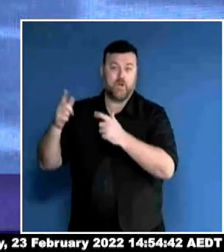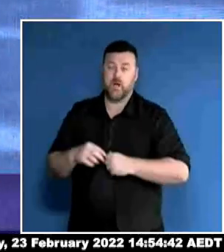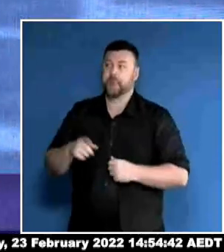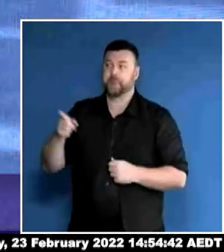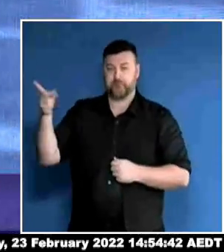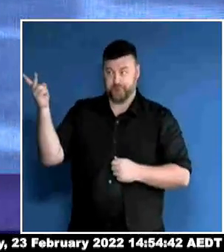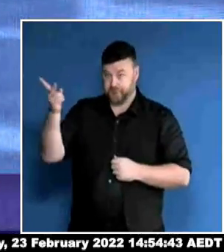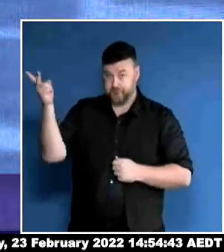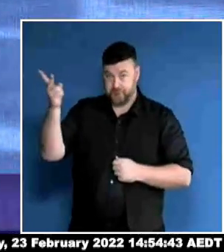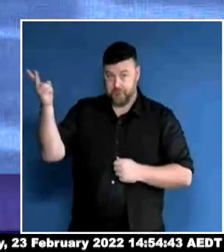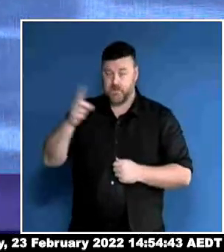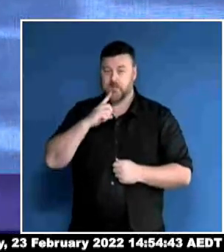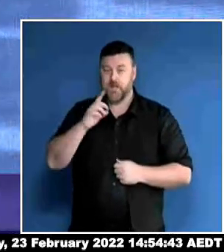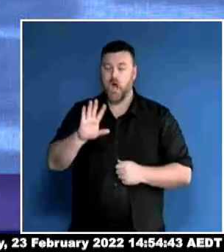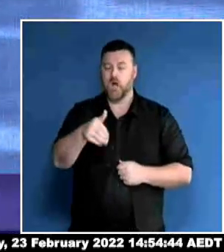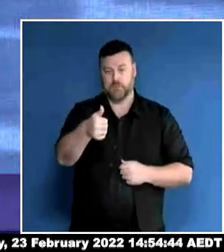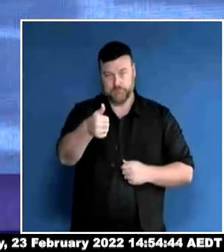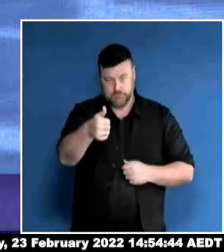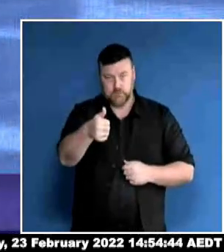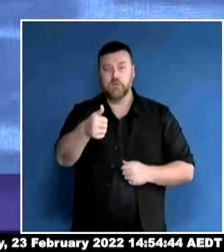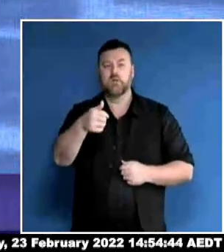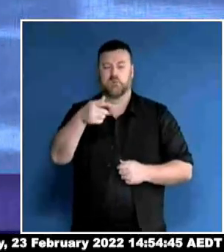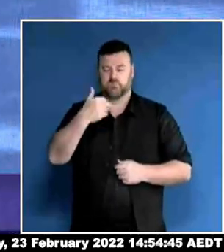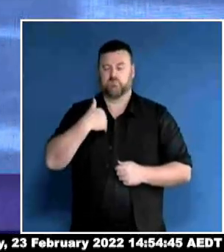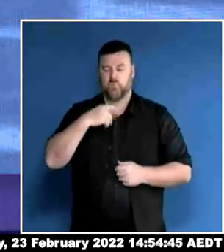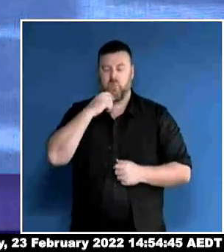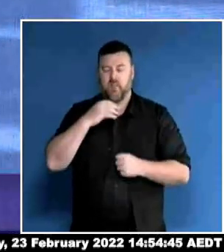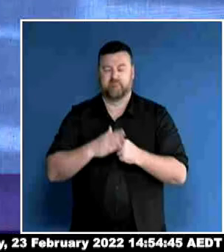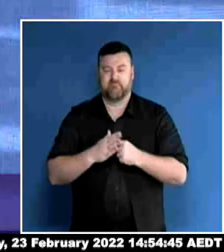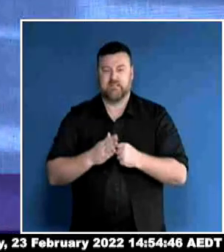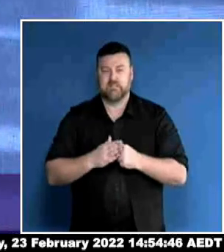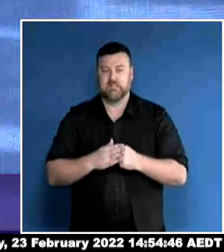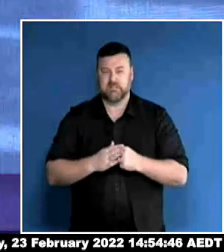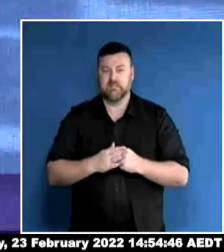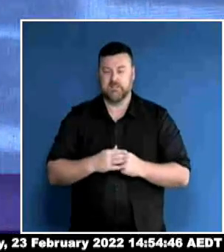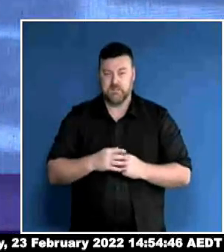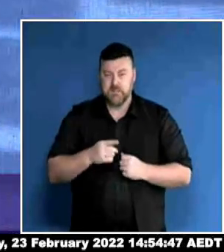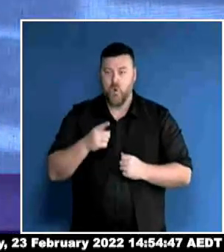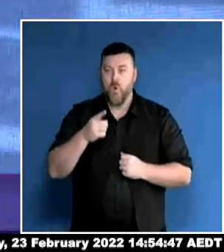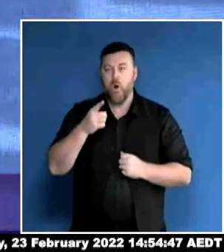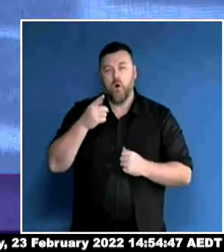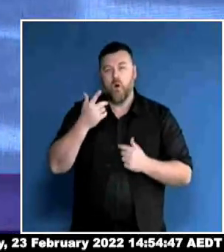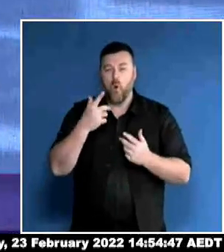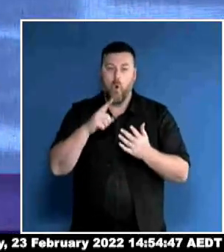problems would be fixed or that they were working on it, but you felt that things were